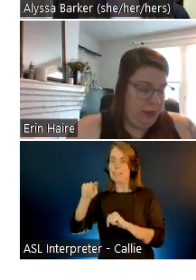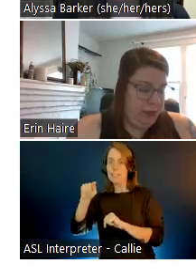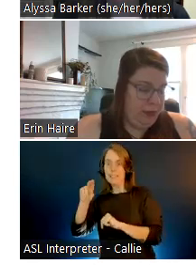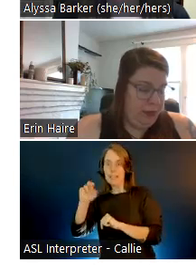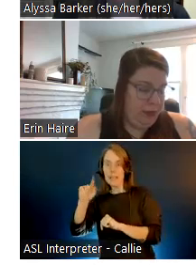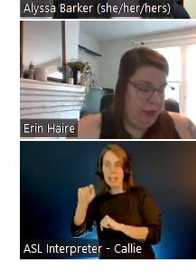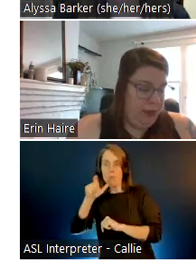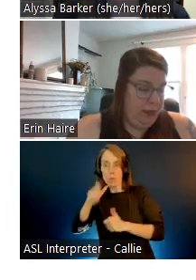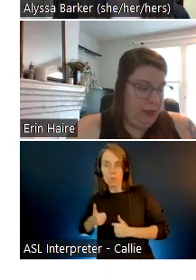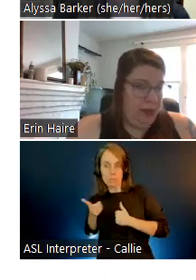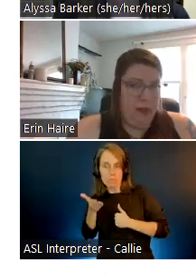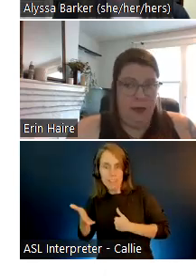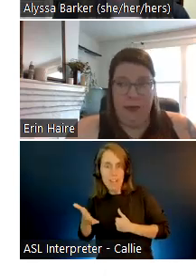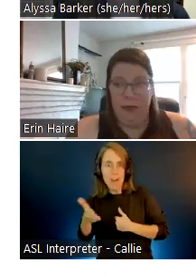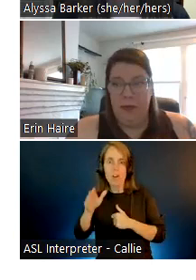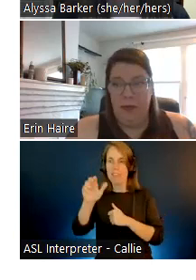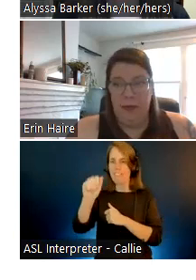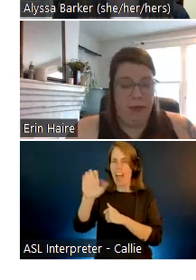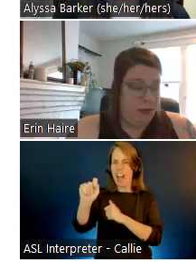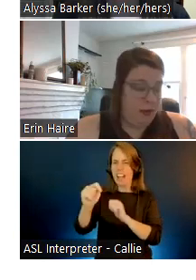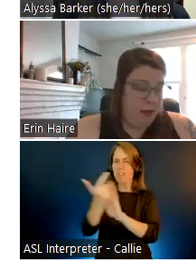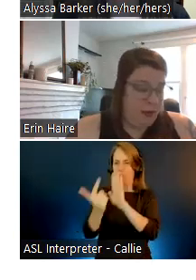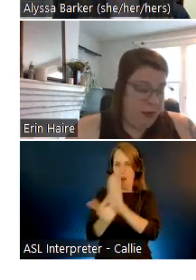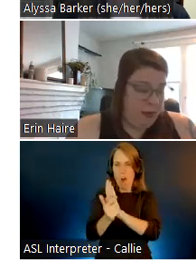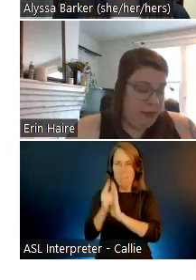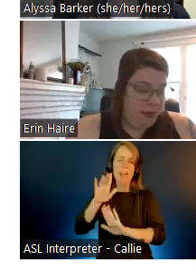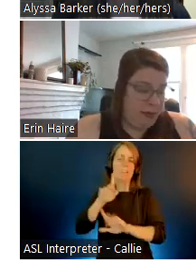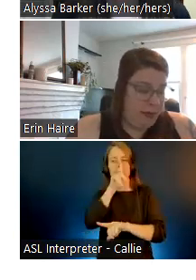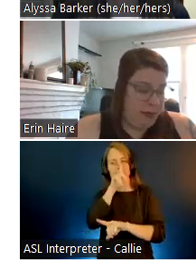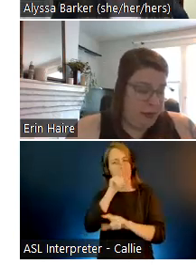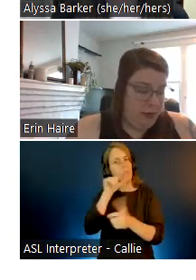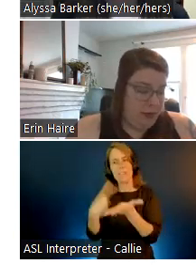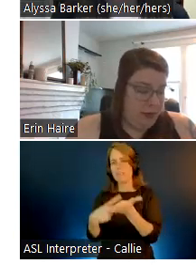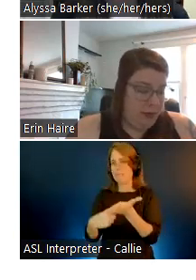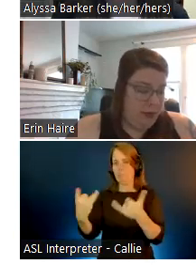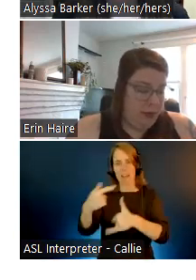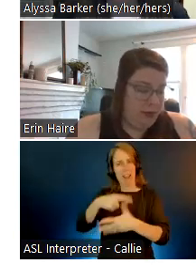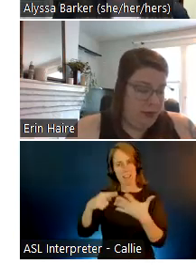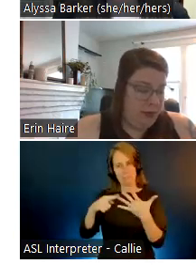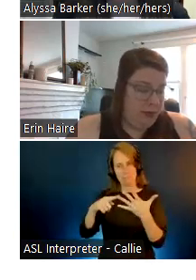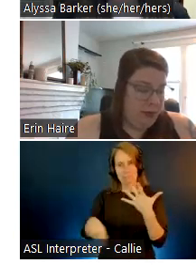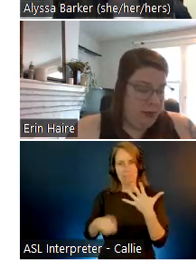not going to cover that today finally evictions there's a lot of policies and procedures and